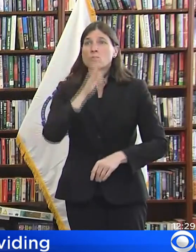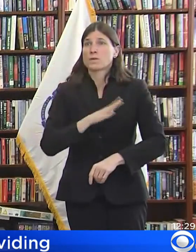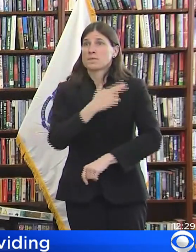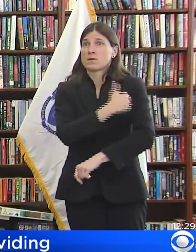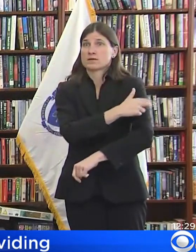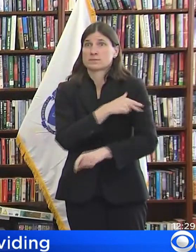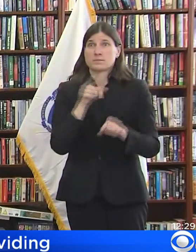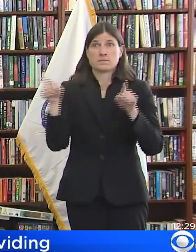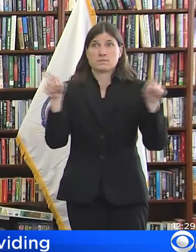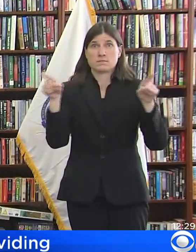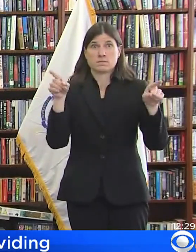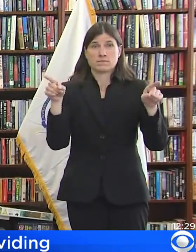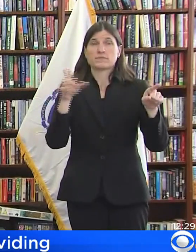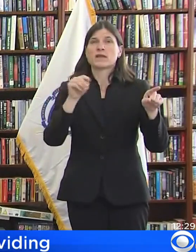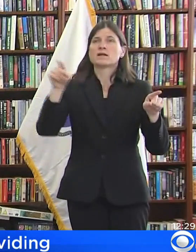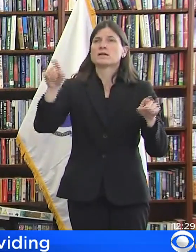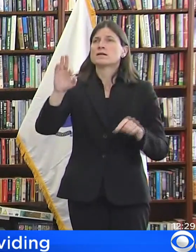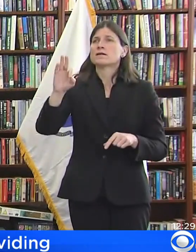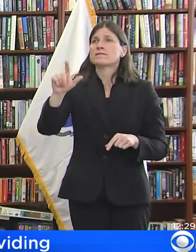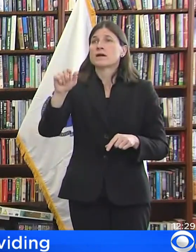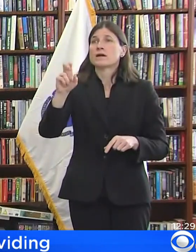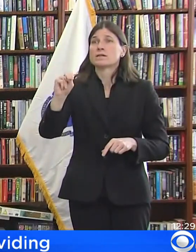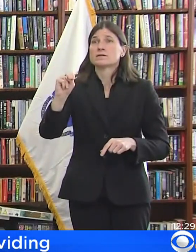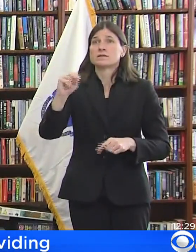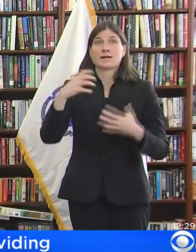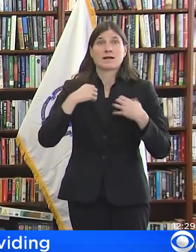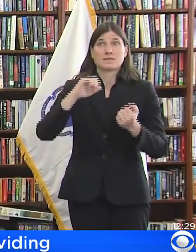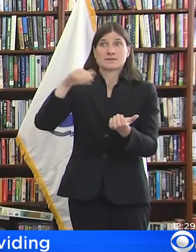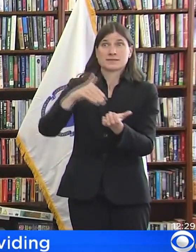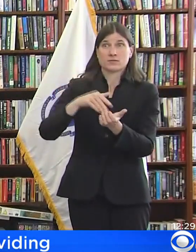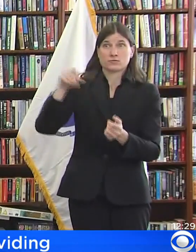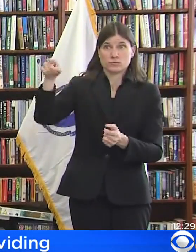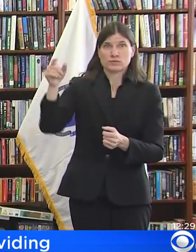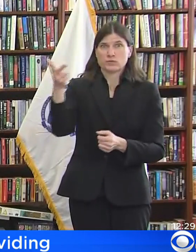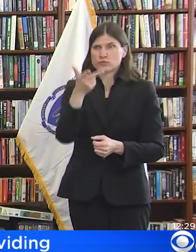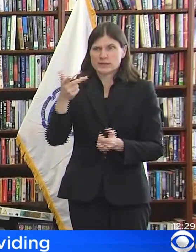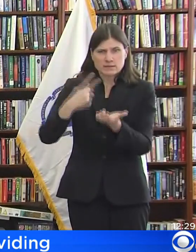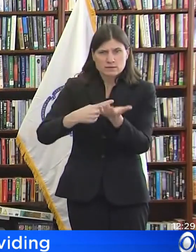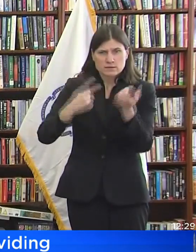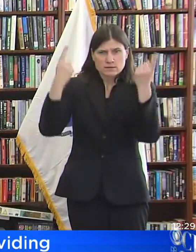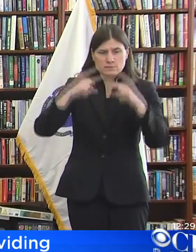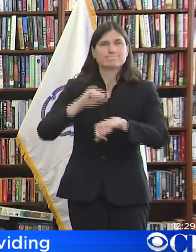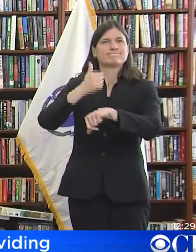DIRECTOR AND FOLLOW AN AMBULANCE SUPPORTING THE CLINICAL STAFFING WE'RE OBVIOUSLY ALL GRATEFUL TO THE